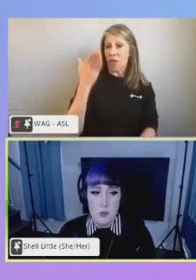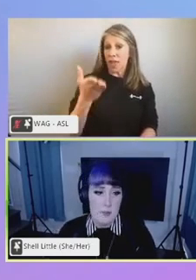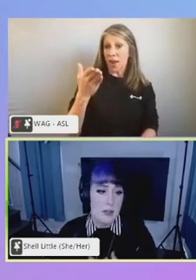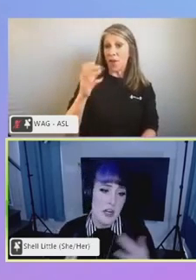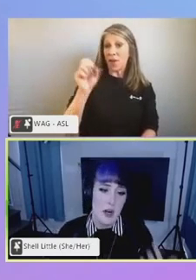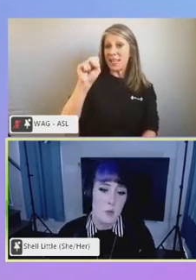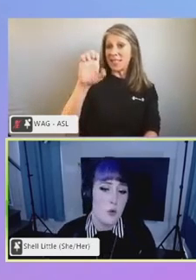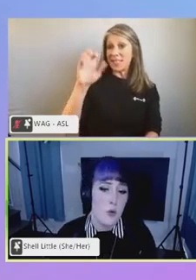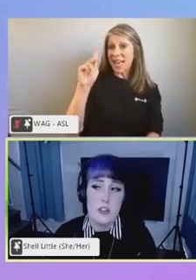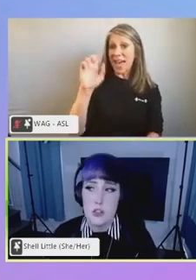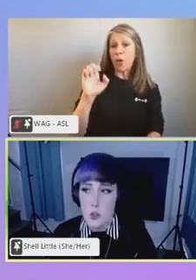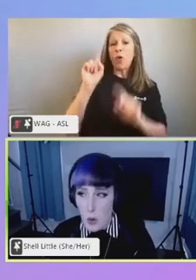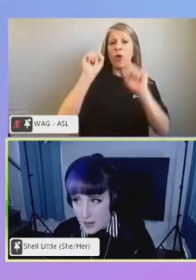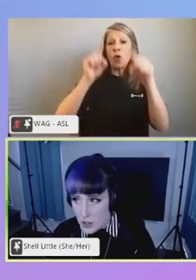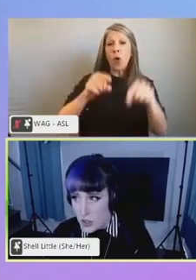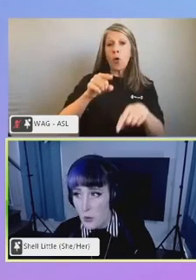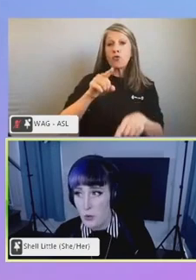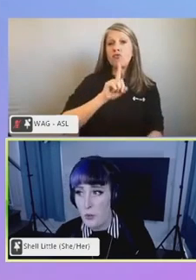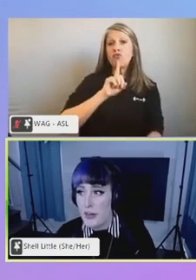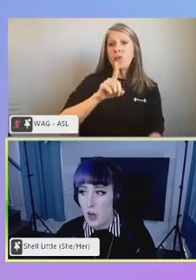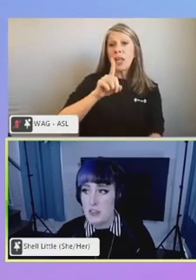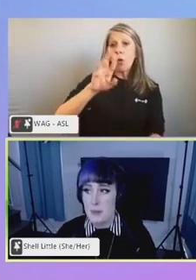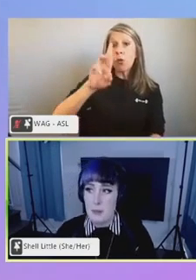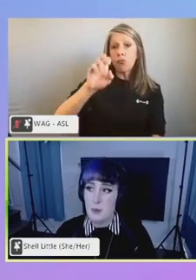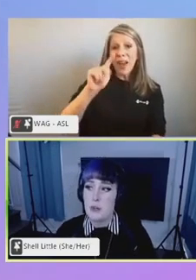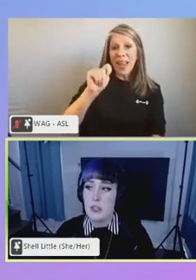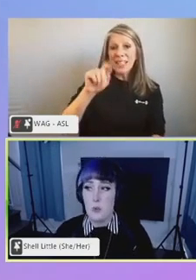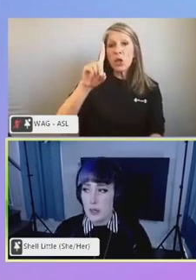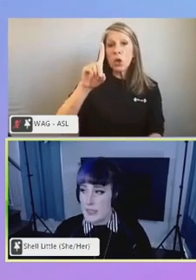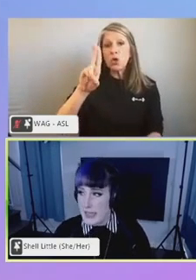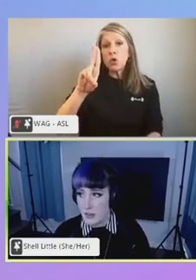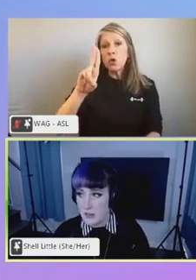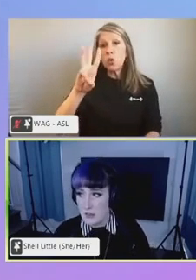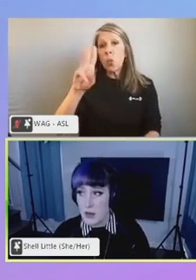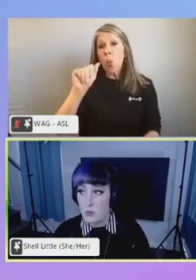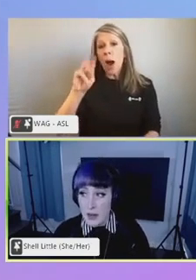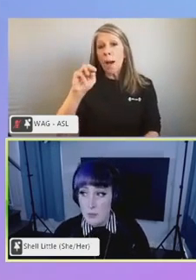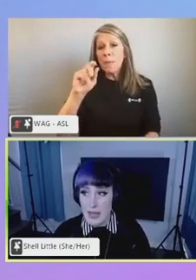visiting Native-Land.ca. If you are in Seattle, I do